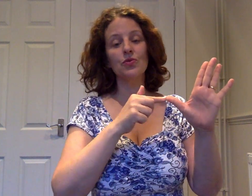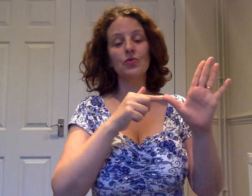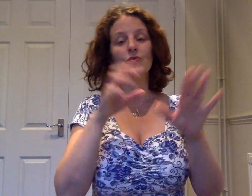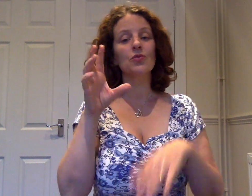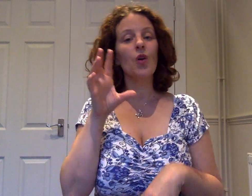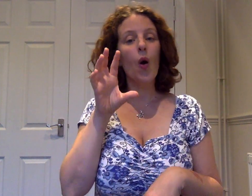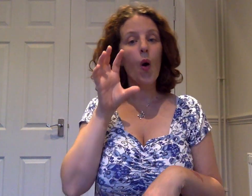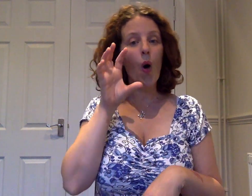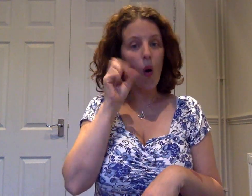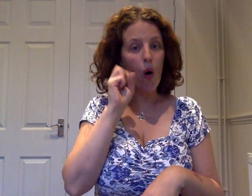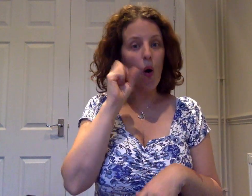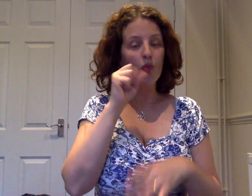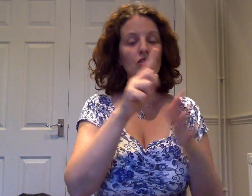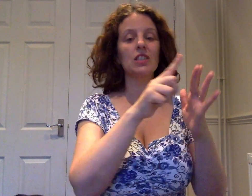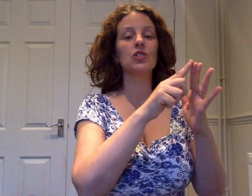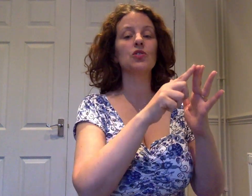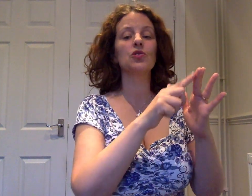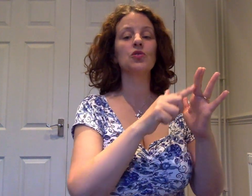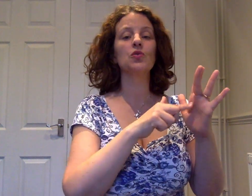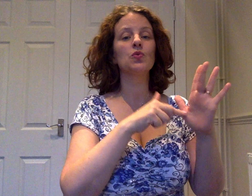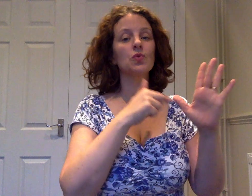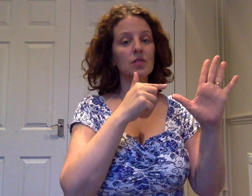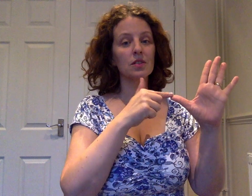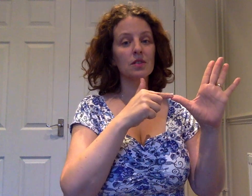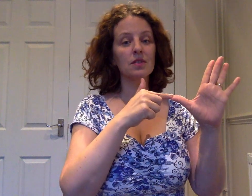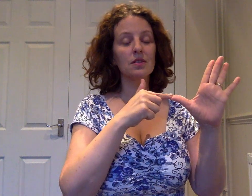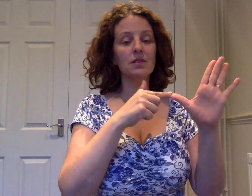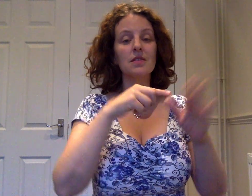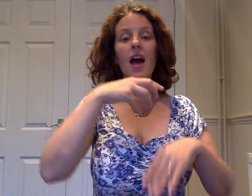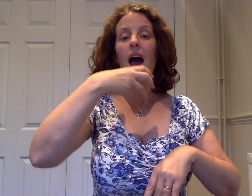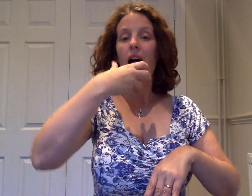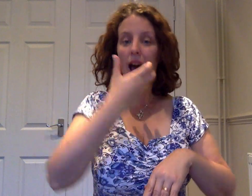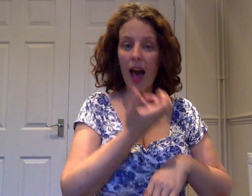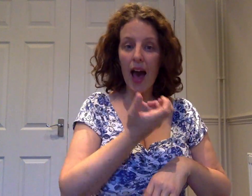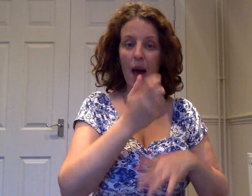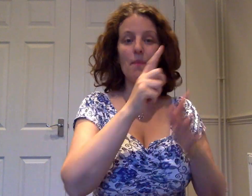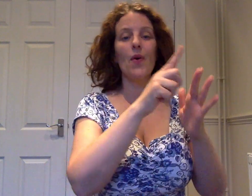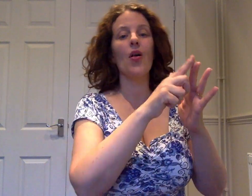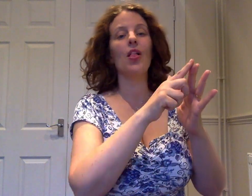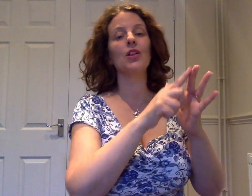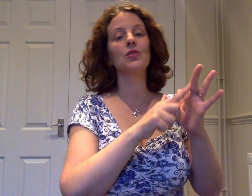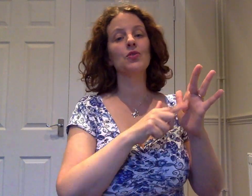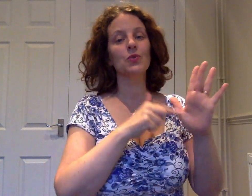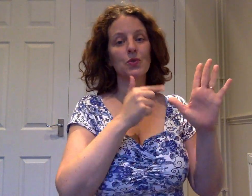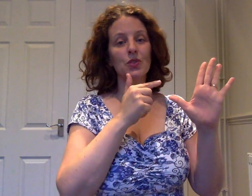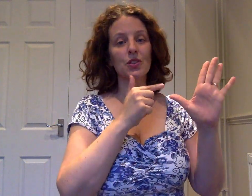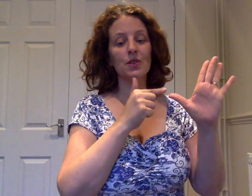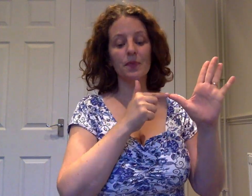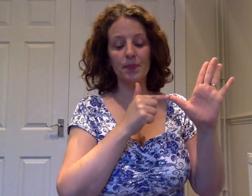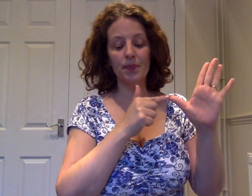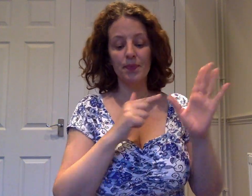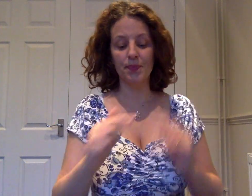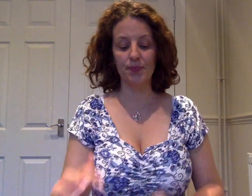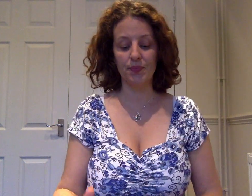Orange Juice Apple Juice